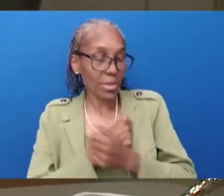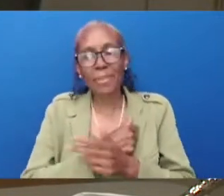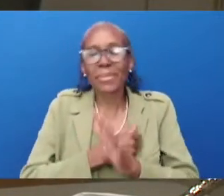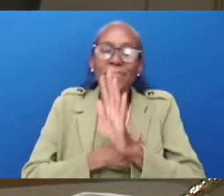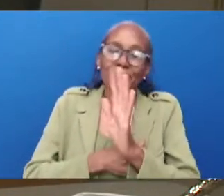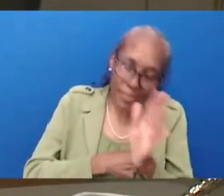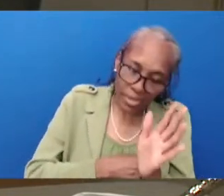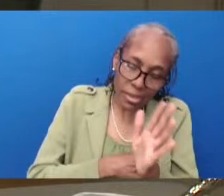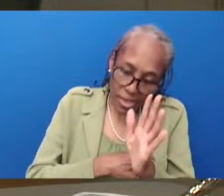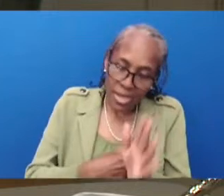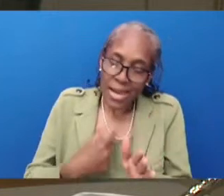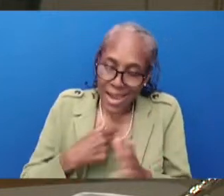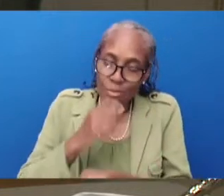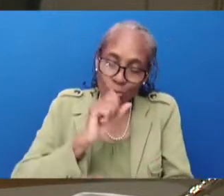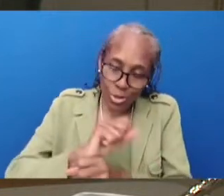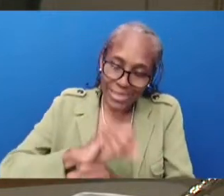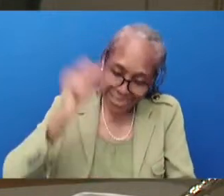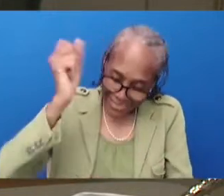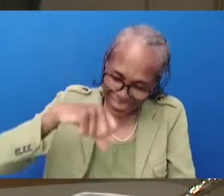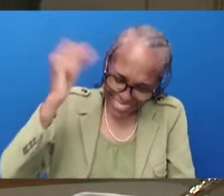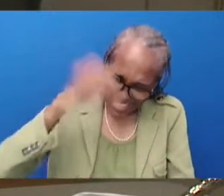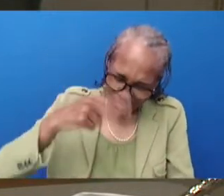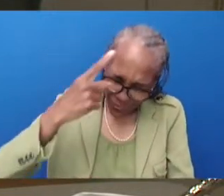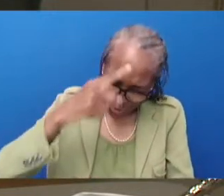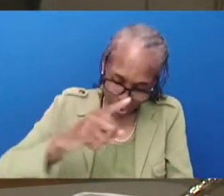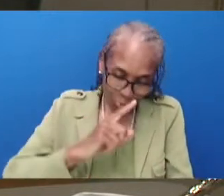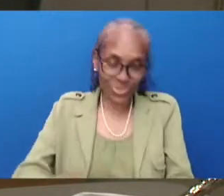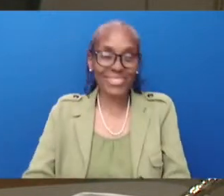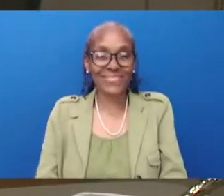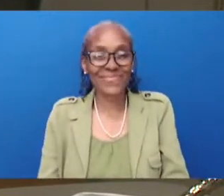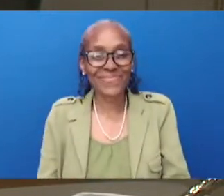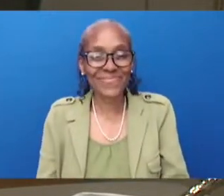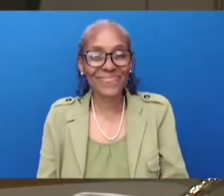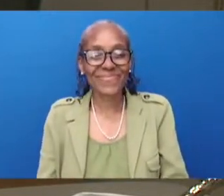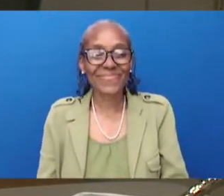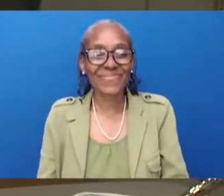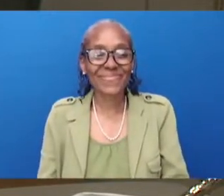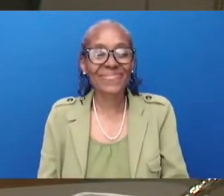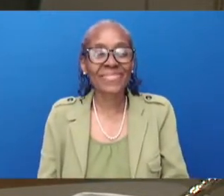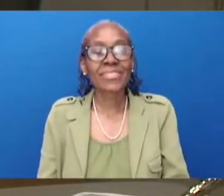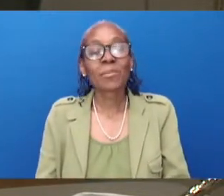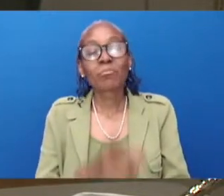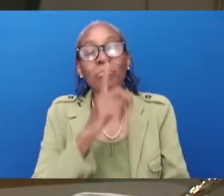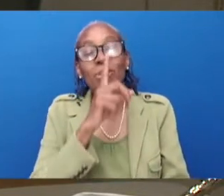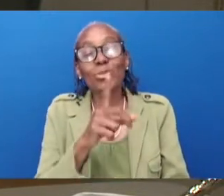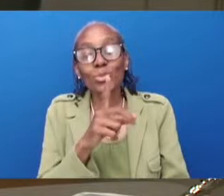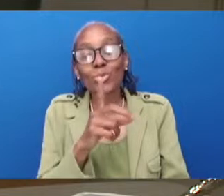WORKING, WHEN YOU'RE DOING SOMETHING THAT YOU LOVE.